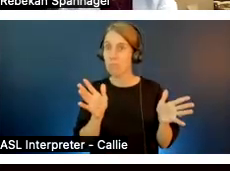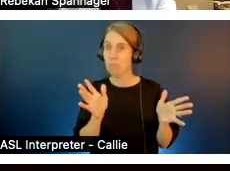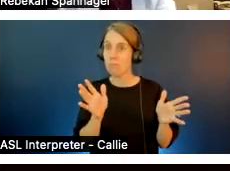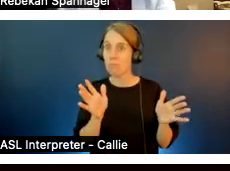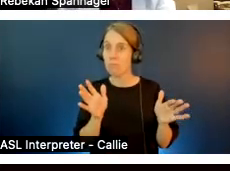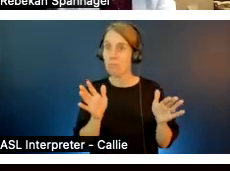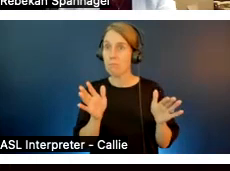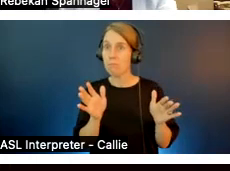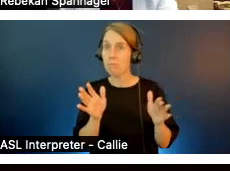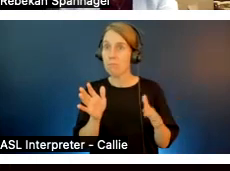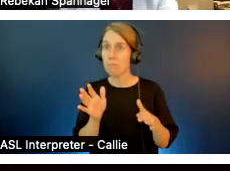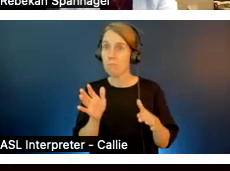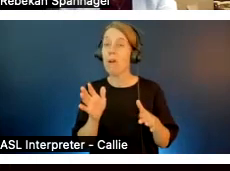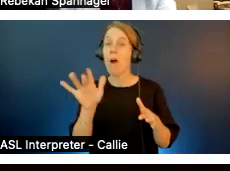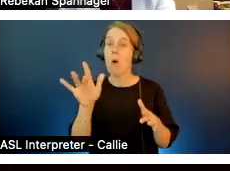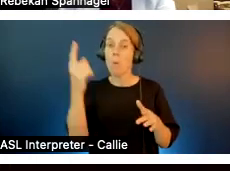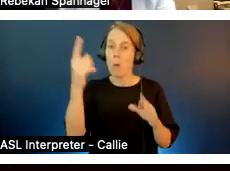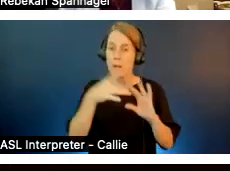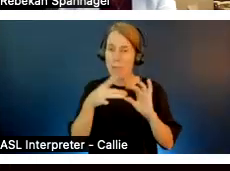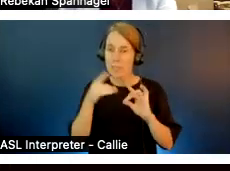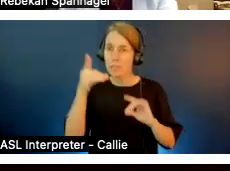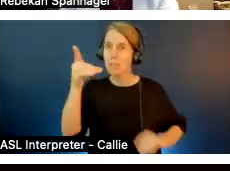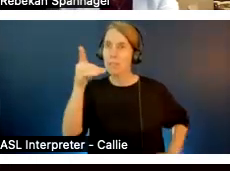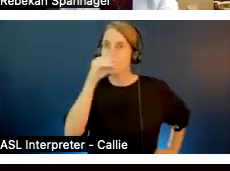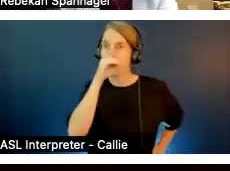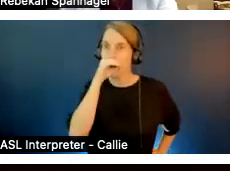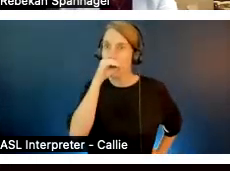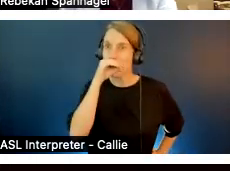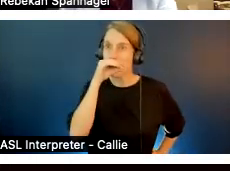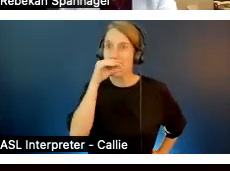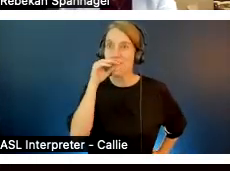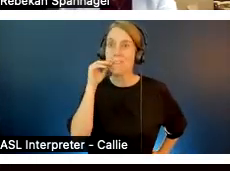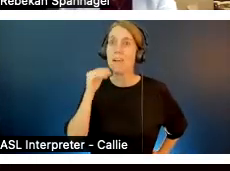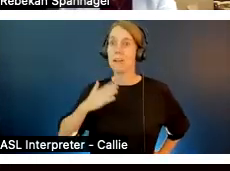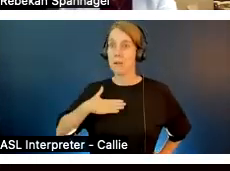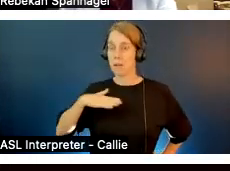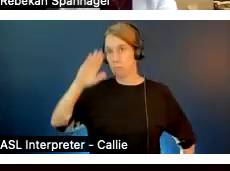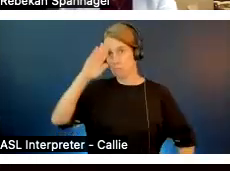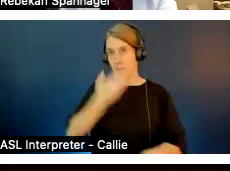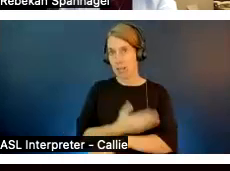in the medicaid system okay here's one this person filed an appeal for their sons tephra